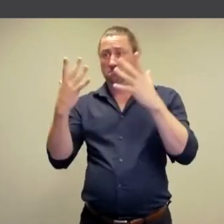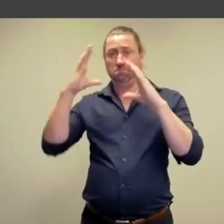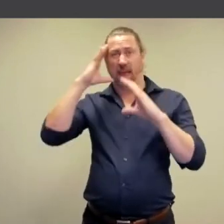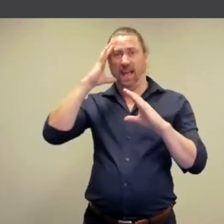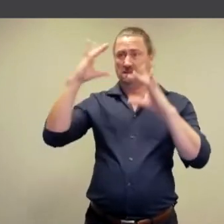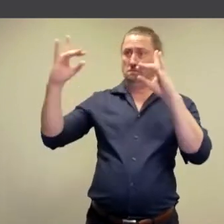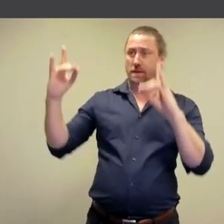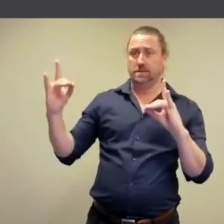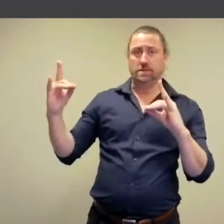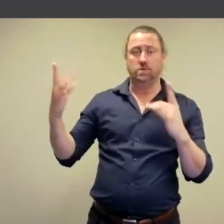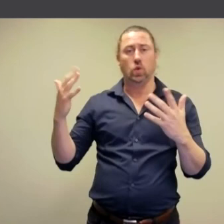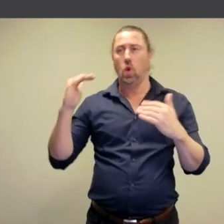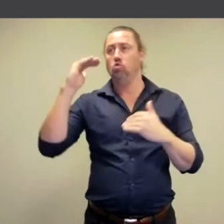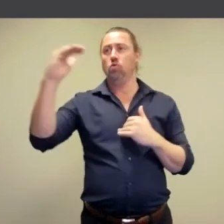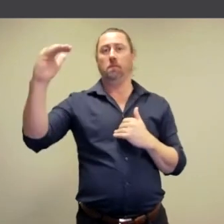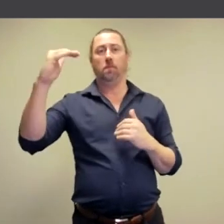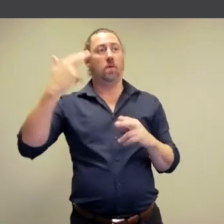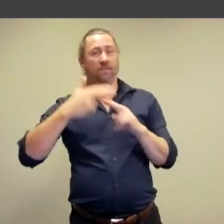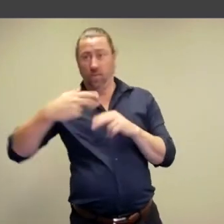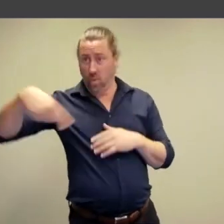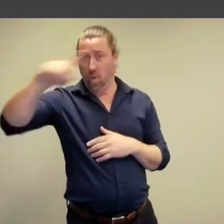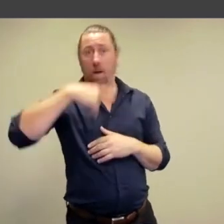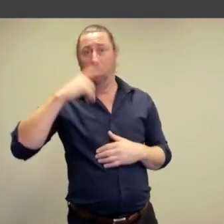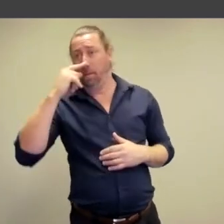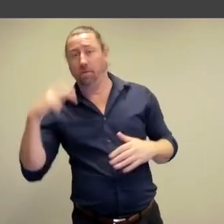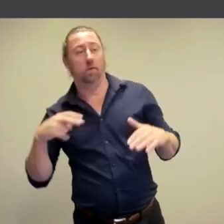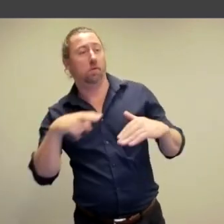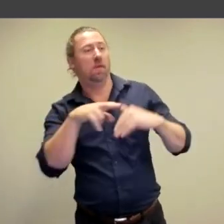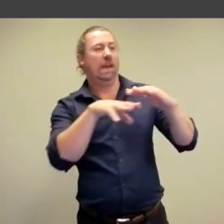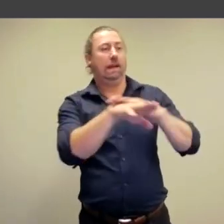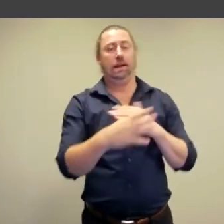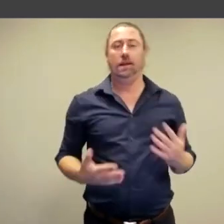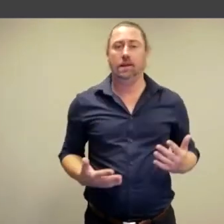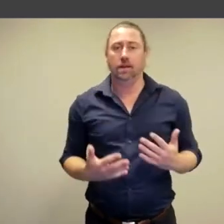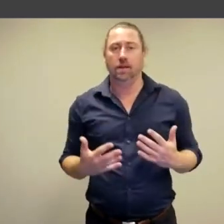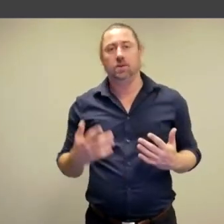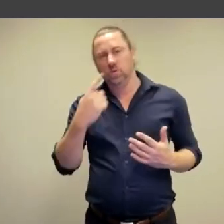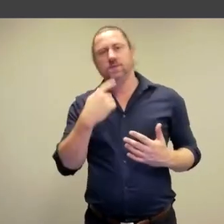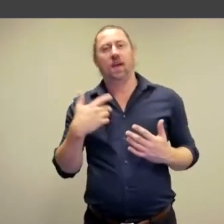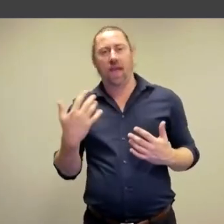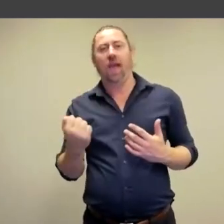rooms for audiences to use, suggesting that there's a kind of